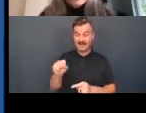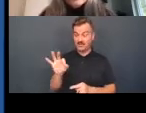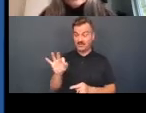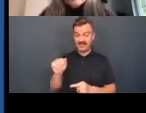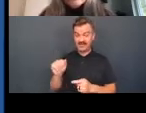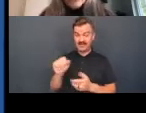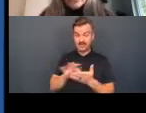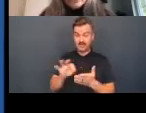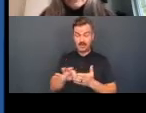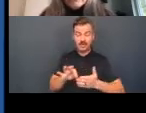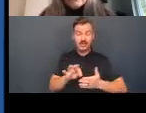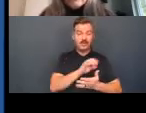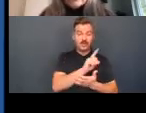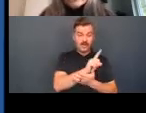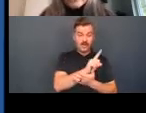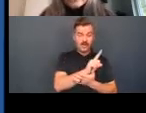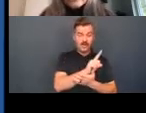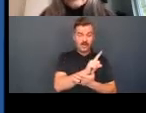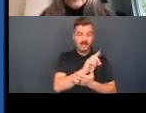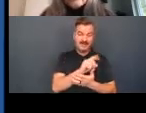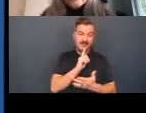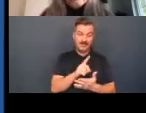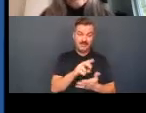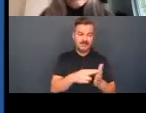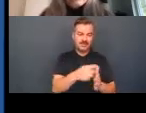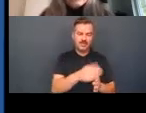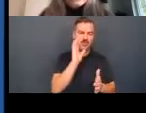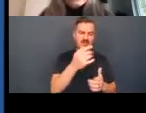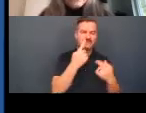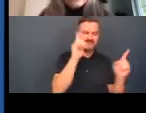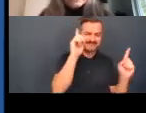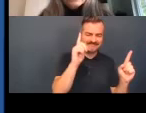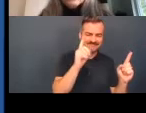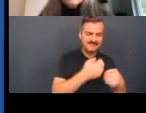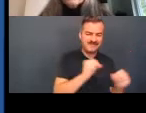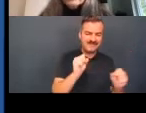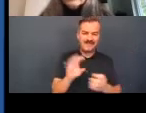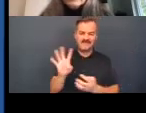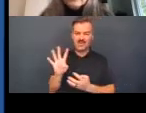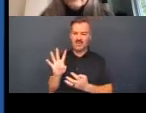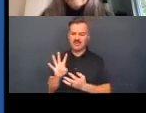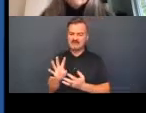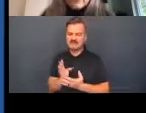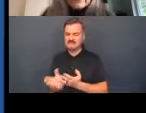range from one for the most likely to survive to for for the least likely. The reason factor